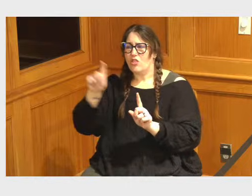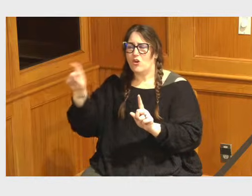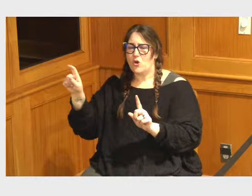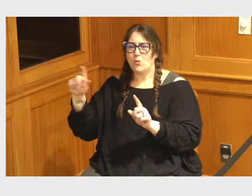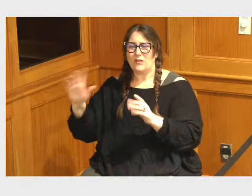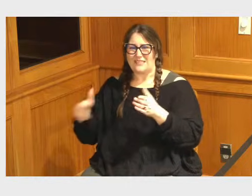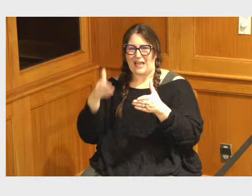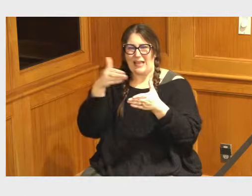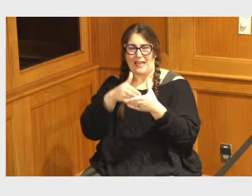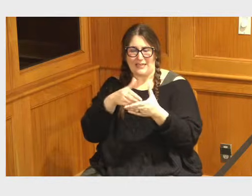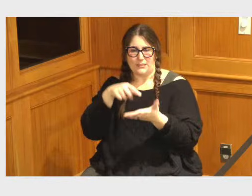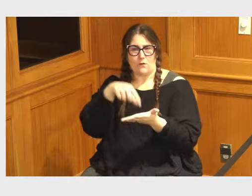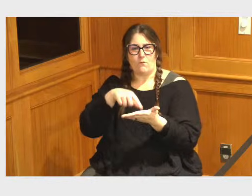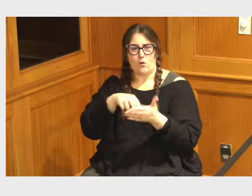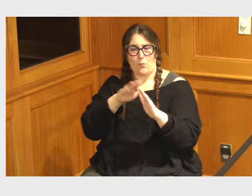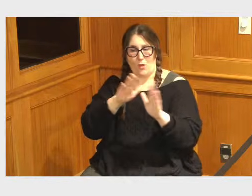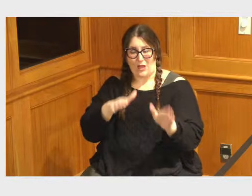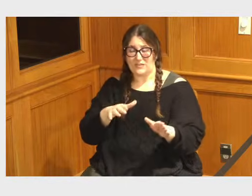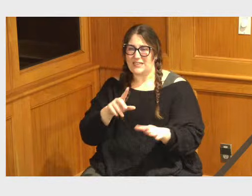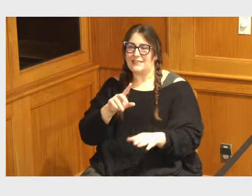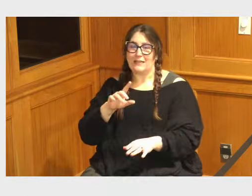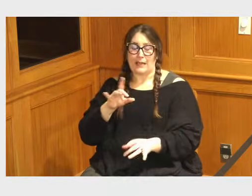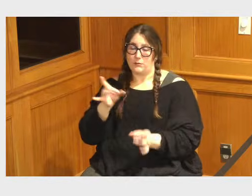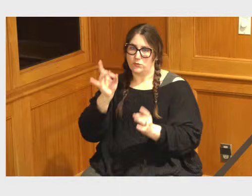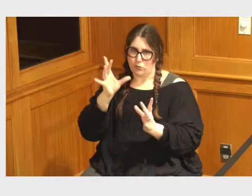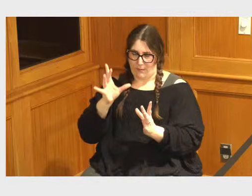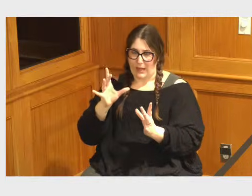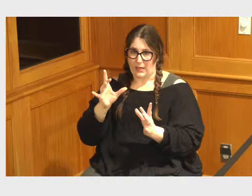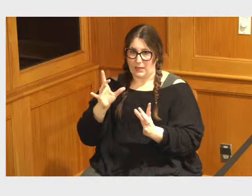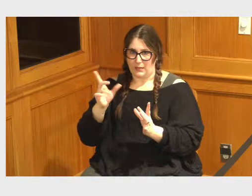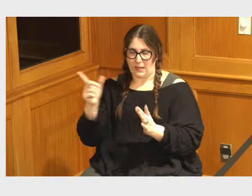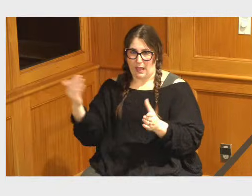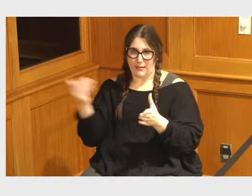housing getting built like dramatically. And the fact that this program was set up by the